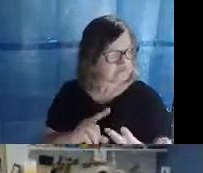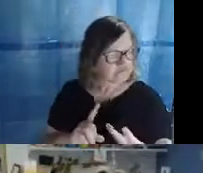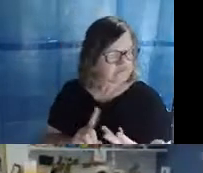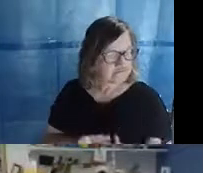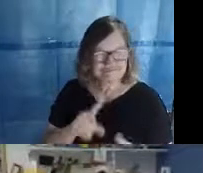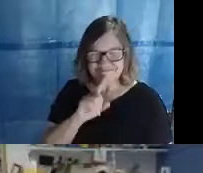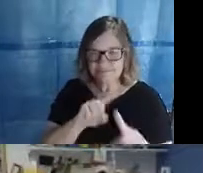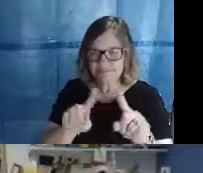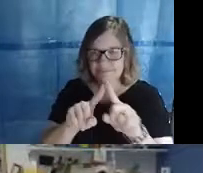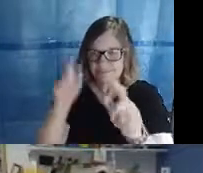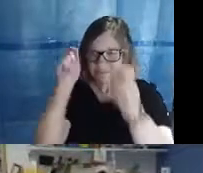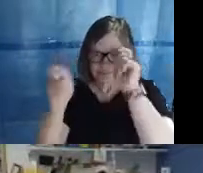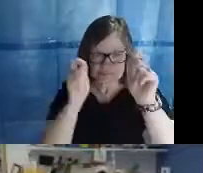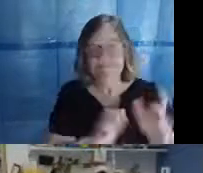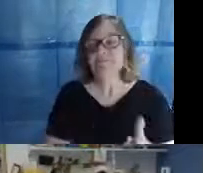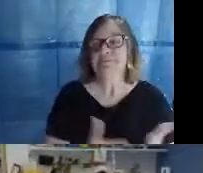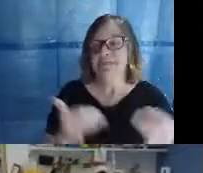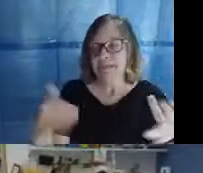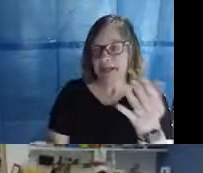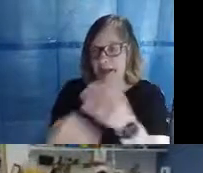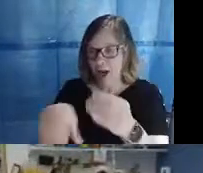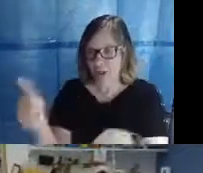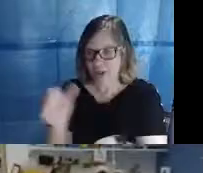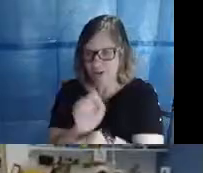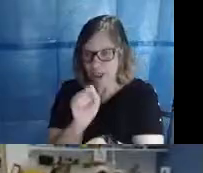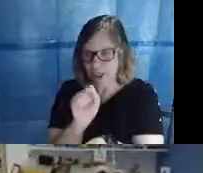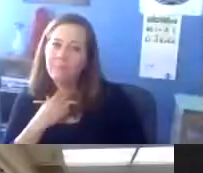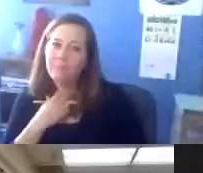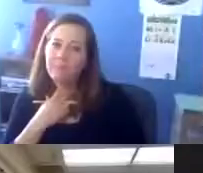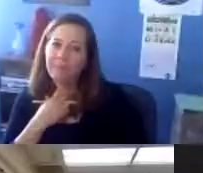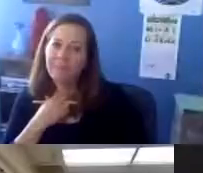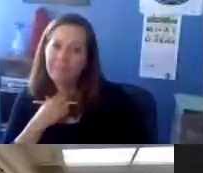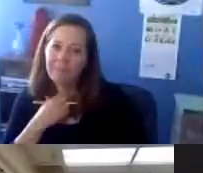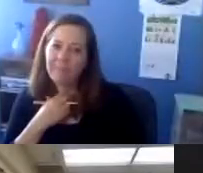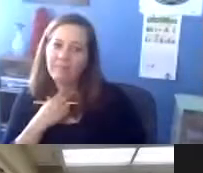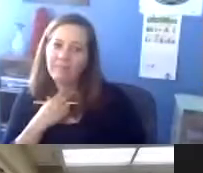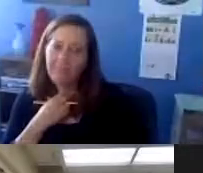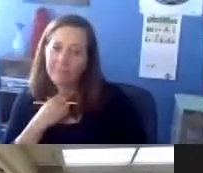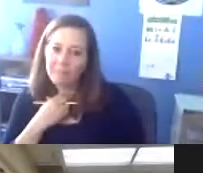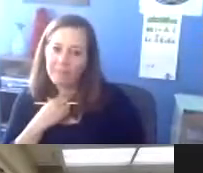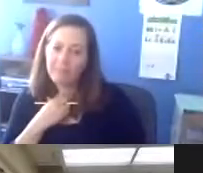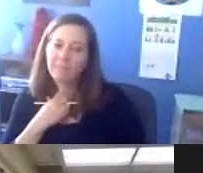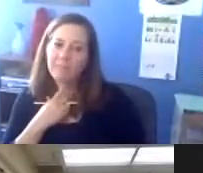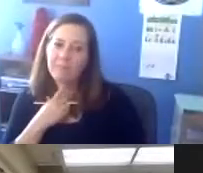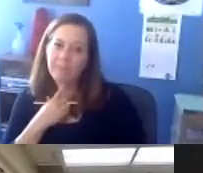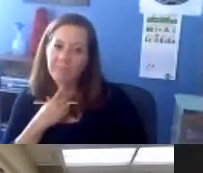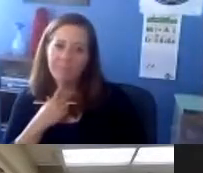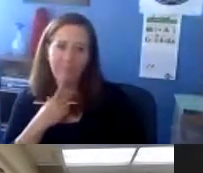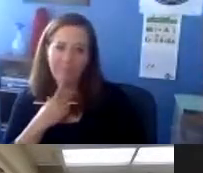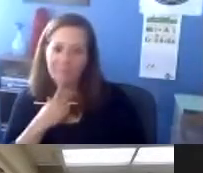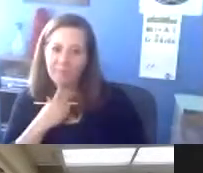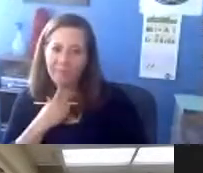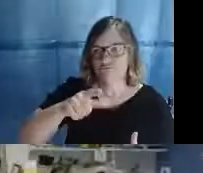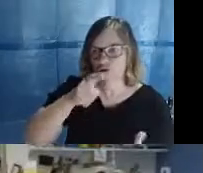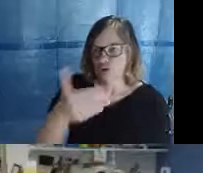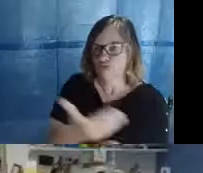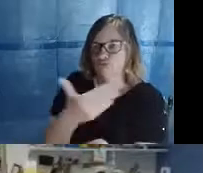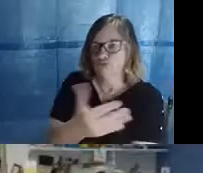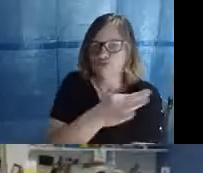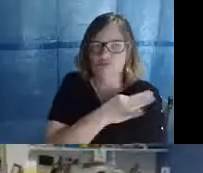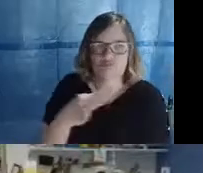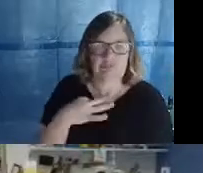I also wear different hats-- new addition is teaching ASL class to the staff who are new to COPD